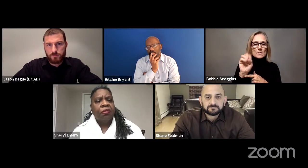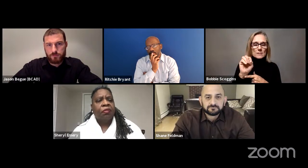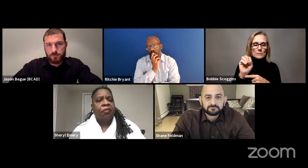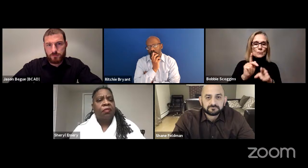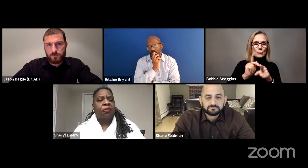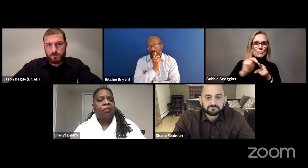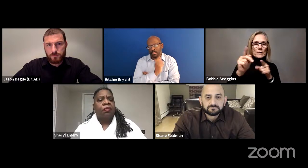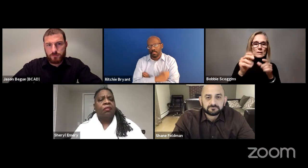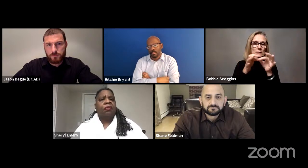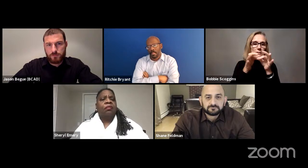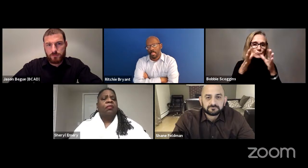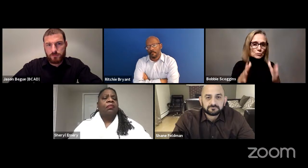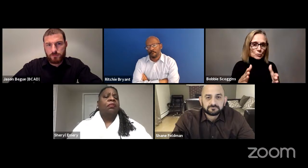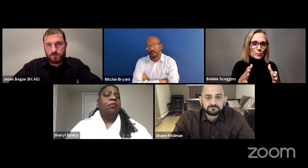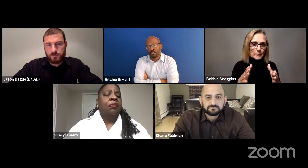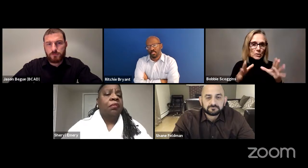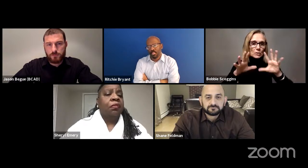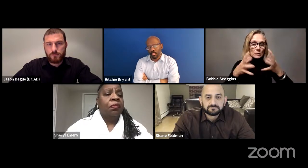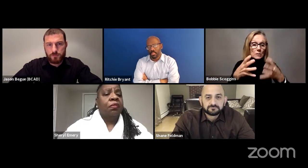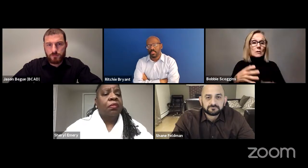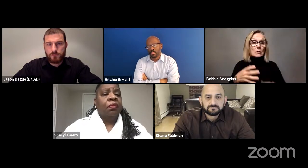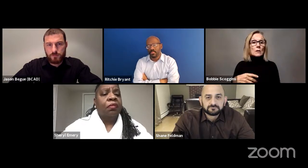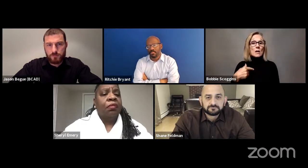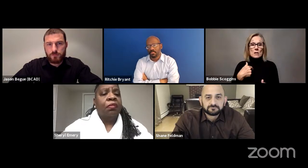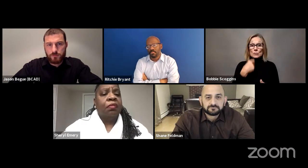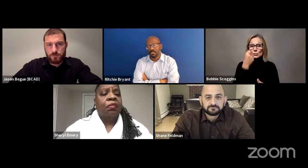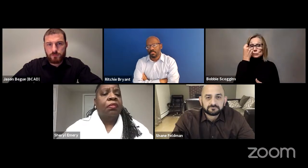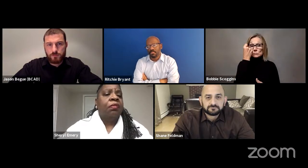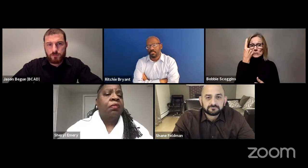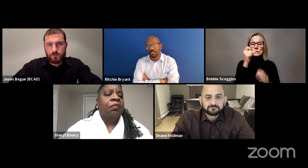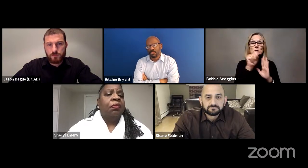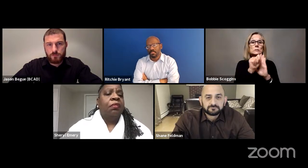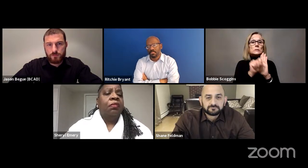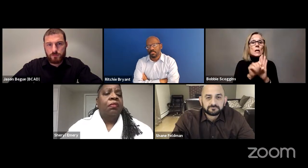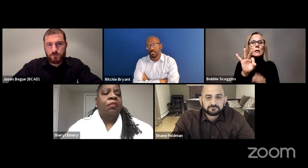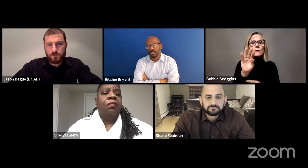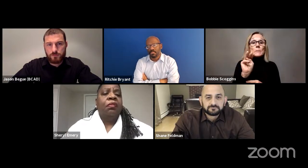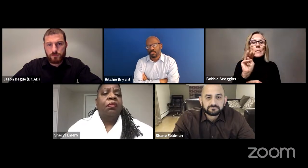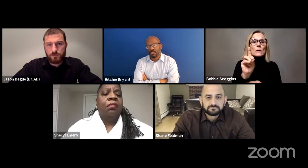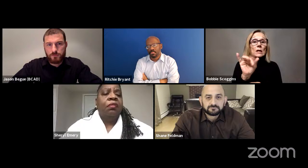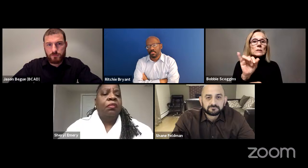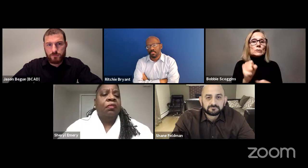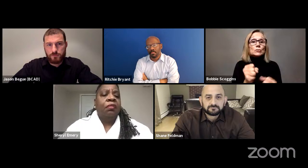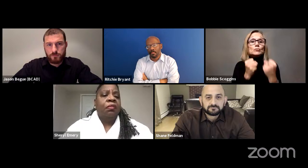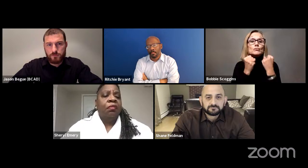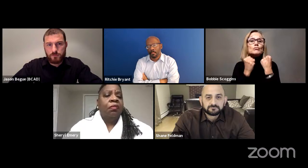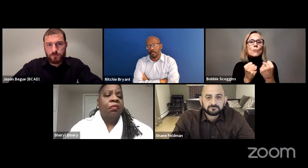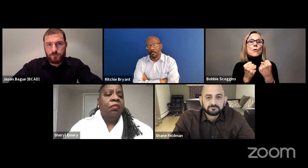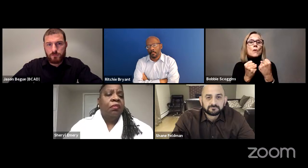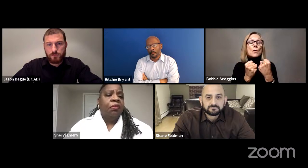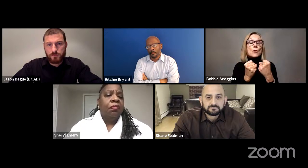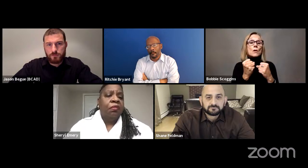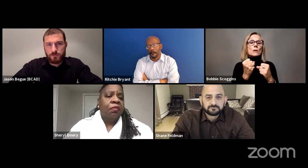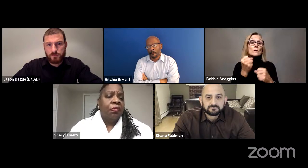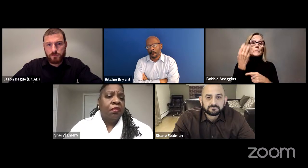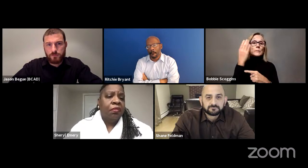how to regulate the profession of interpreters within our state. Again, the state of Maryland